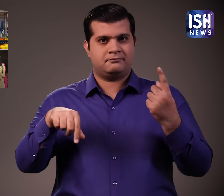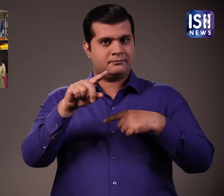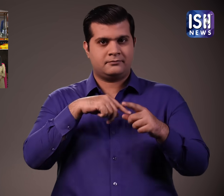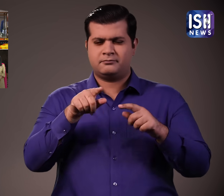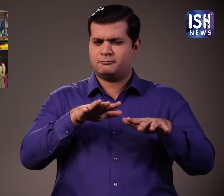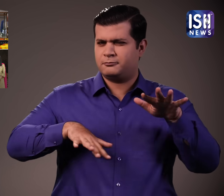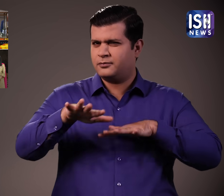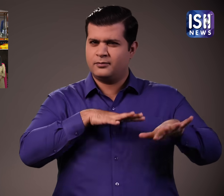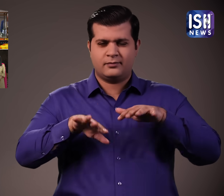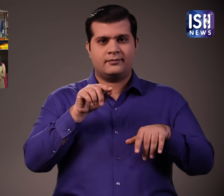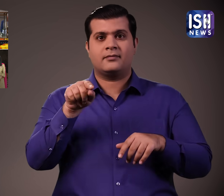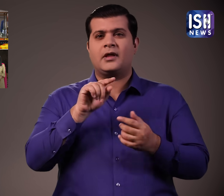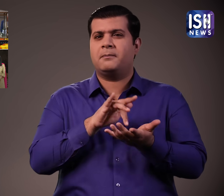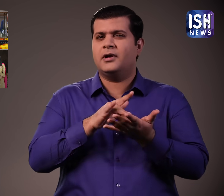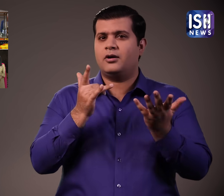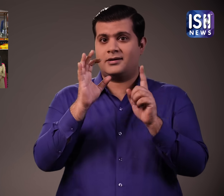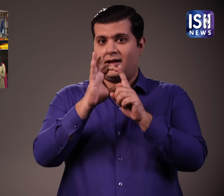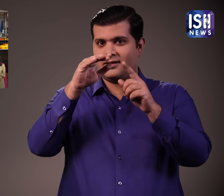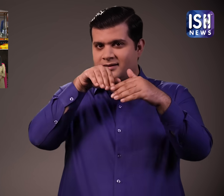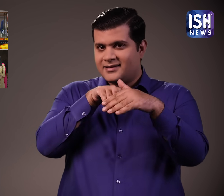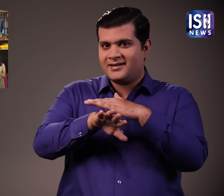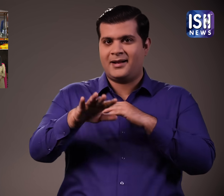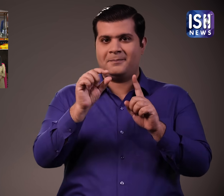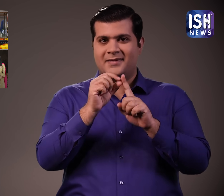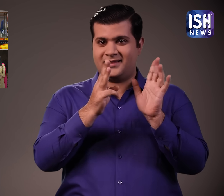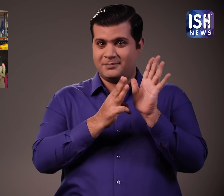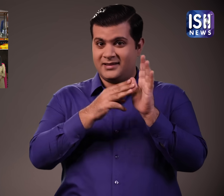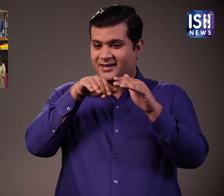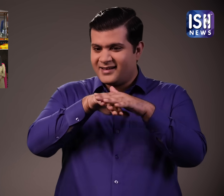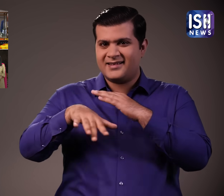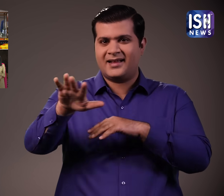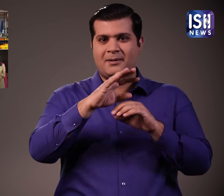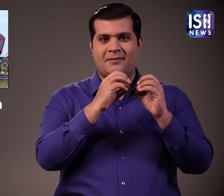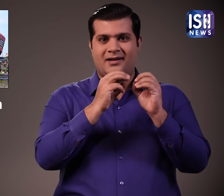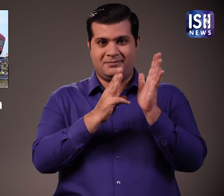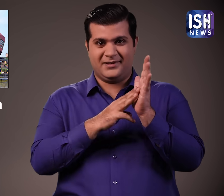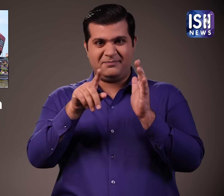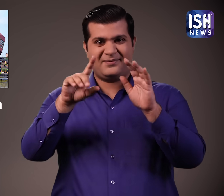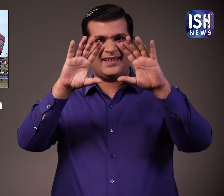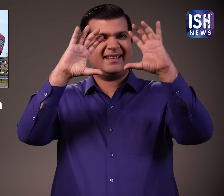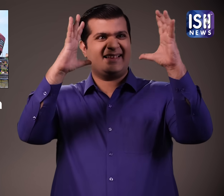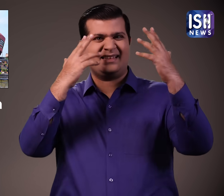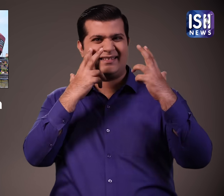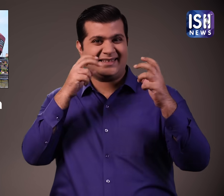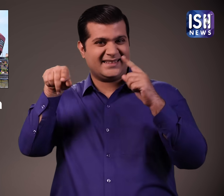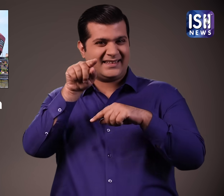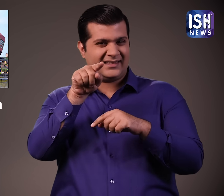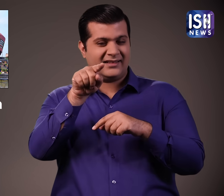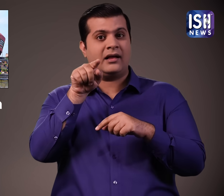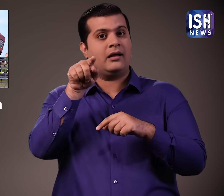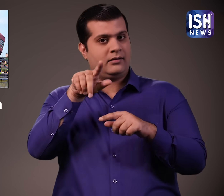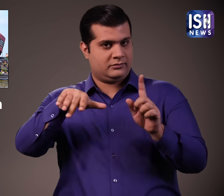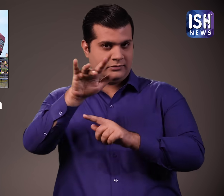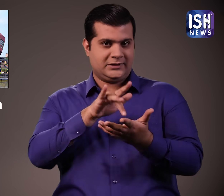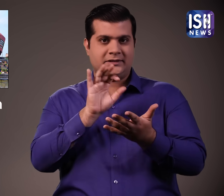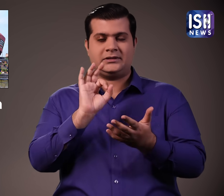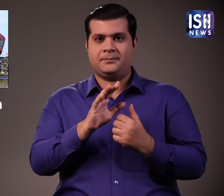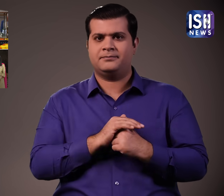The Summit was held at the sprawling Bharat Mandapam which is built in Delhi's Pragati Maidan.